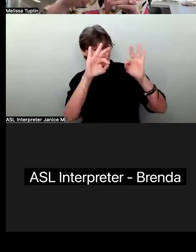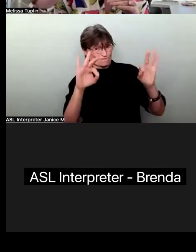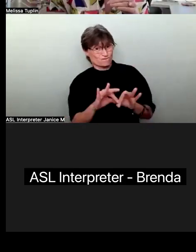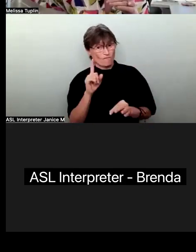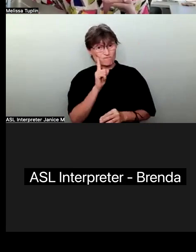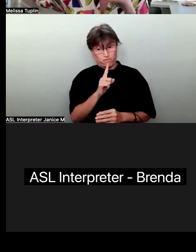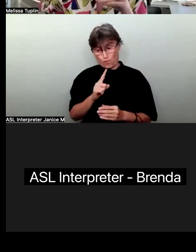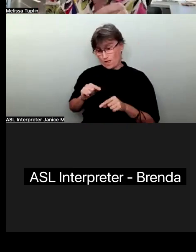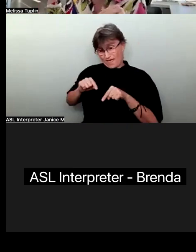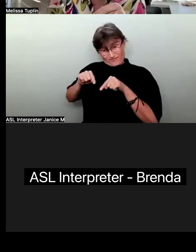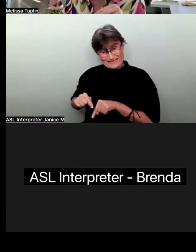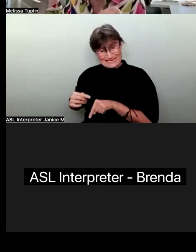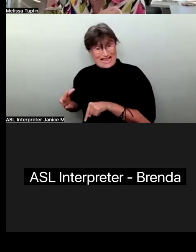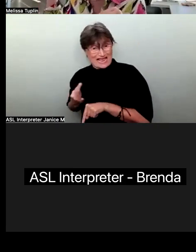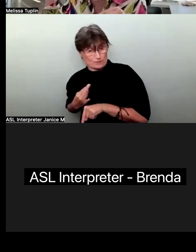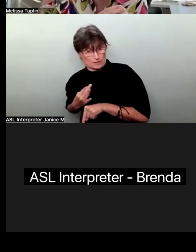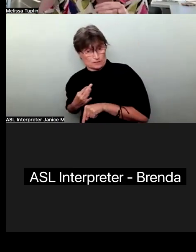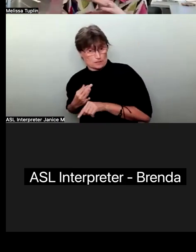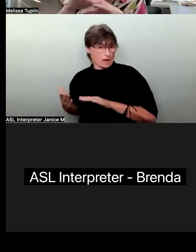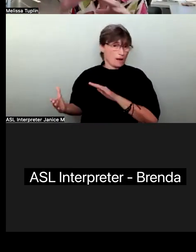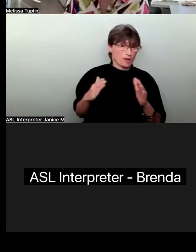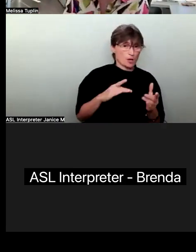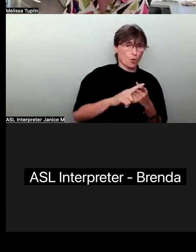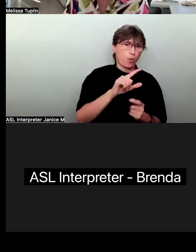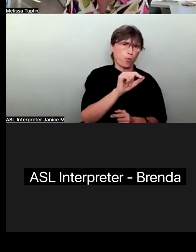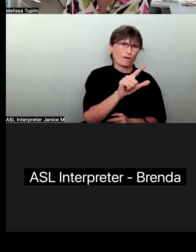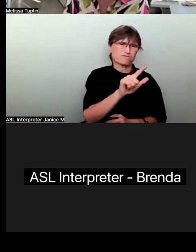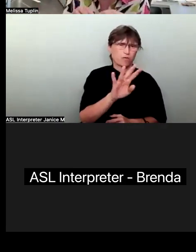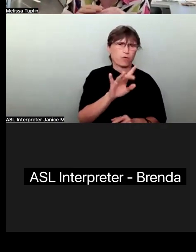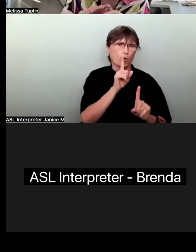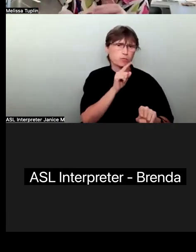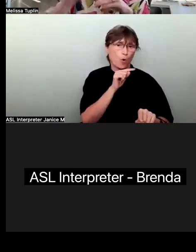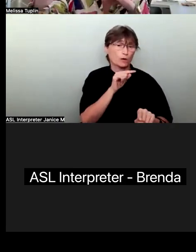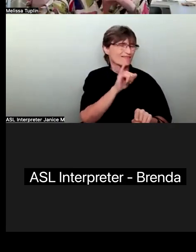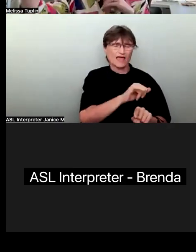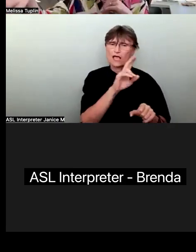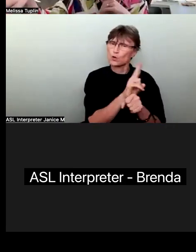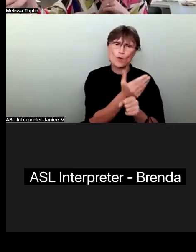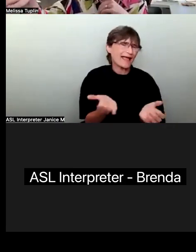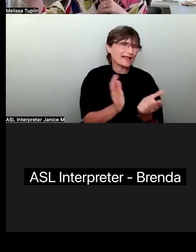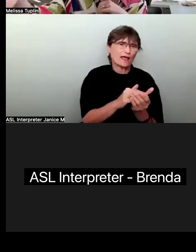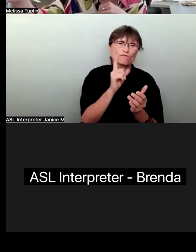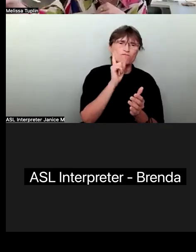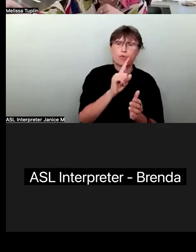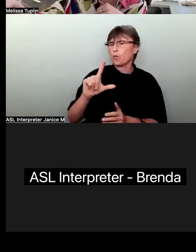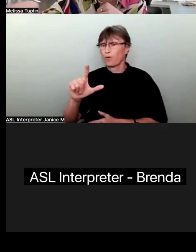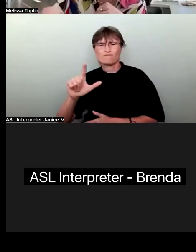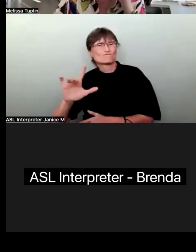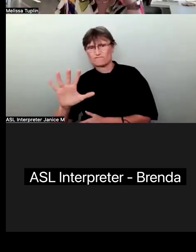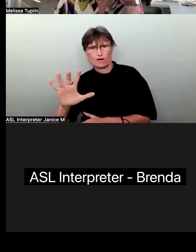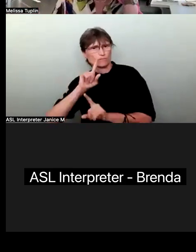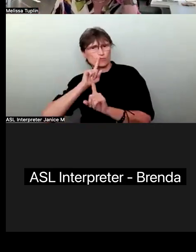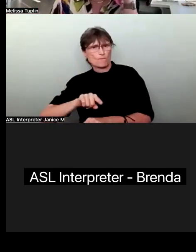are from year 2024 reporting, so they can't be used again for your 2025 report next February.